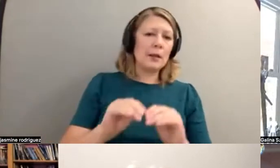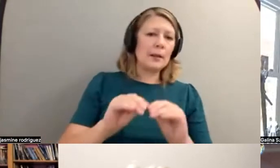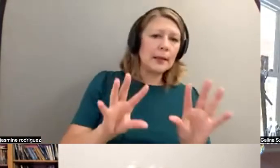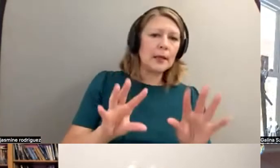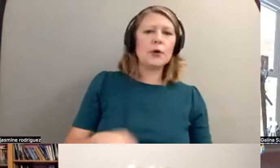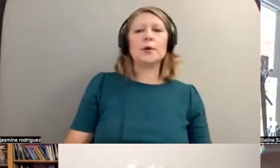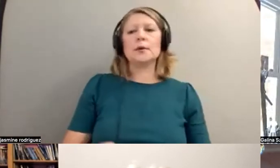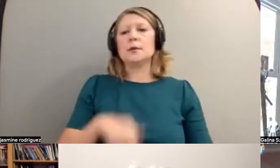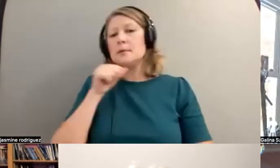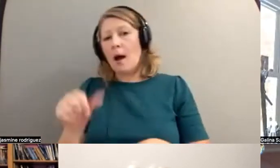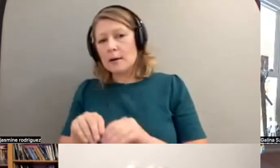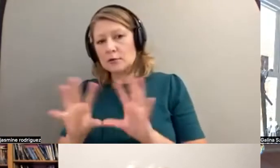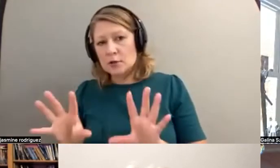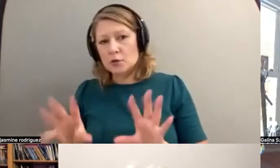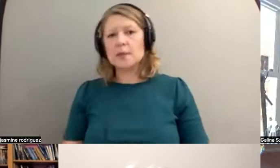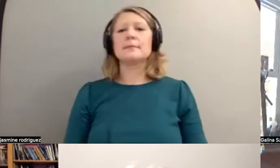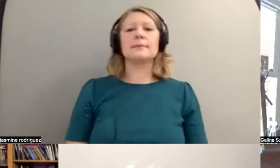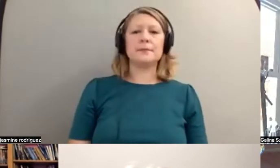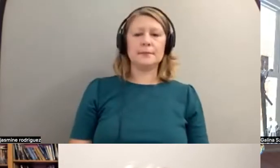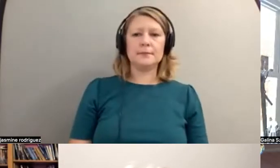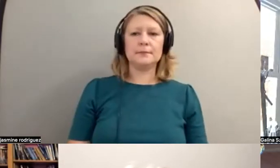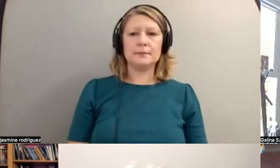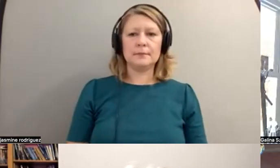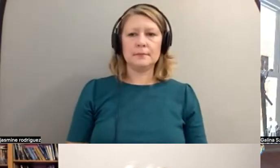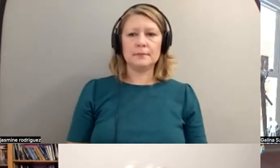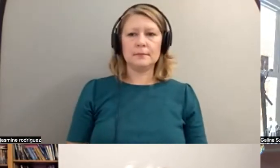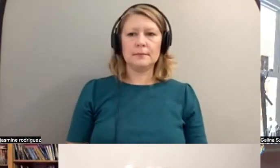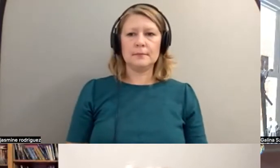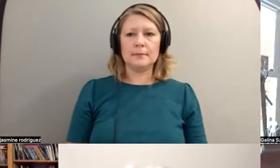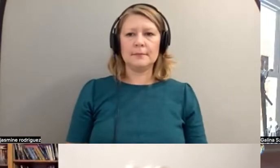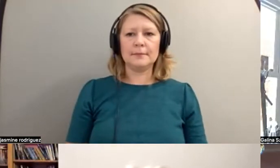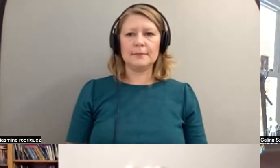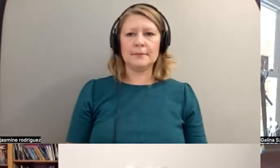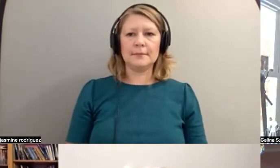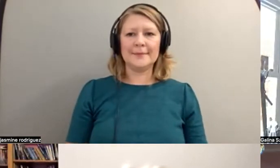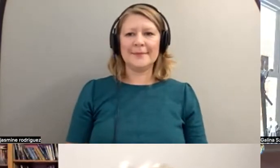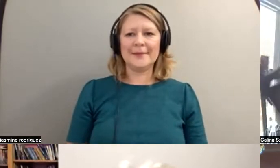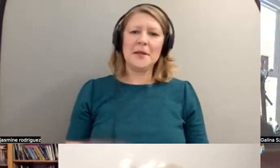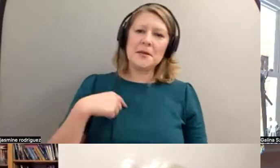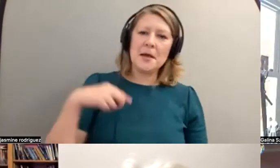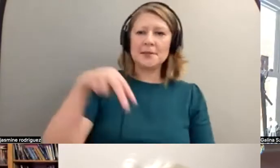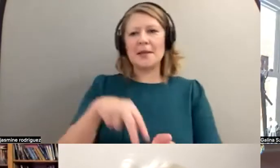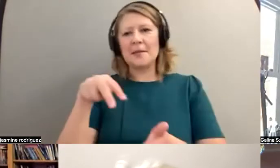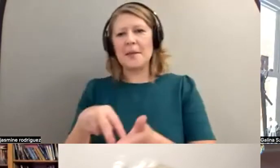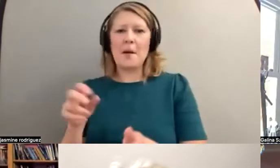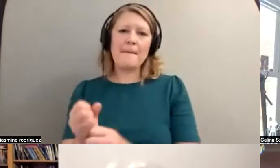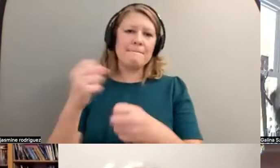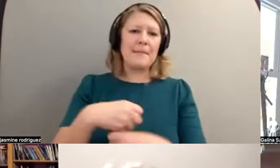and then I stack them as pancakes, and they make. I play with that, I play.